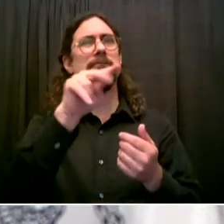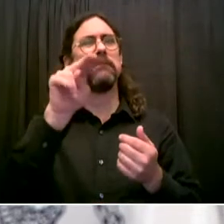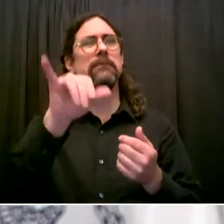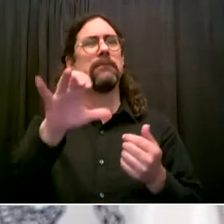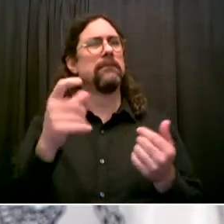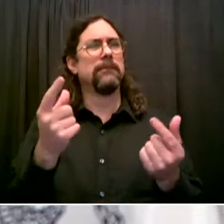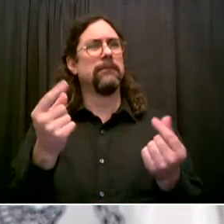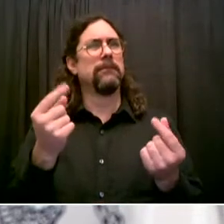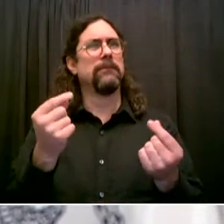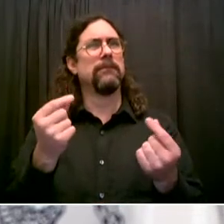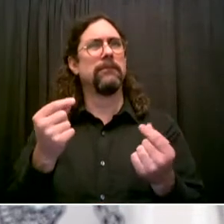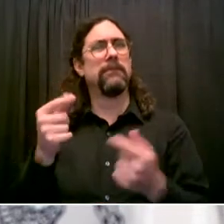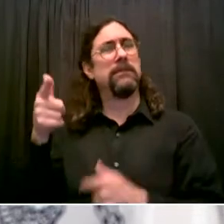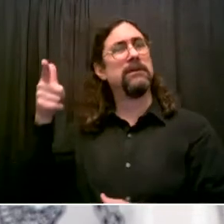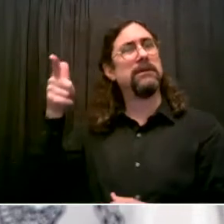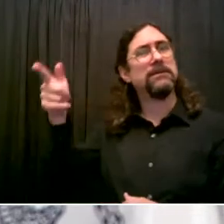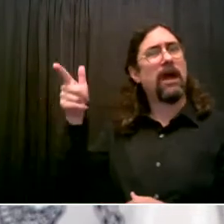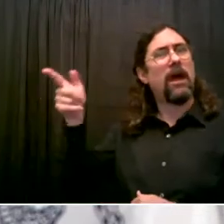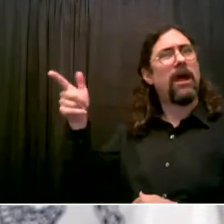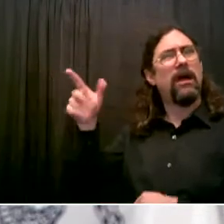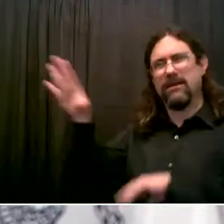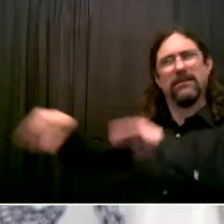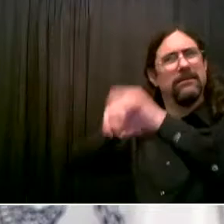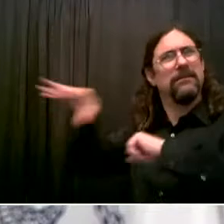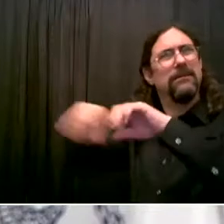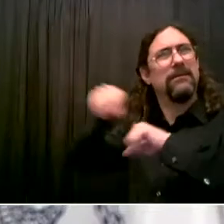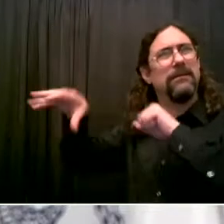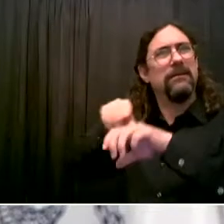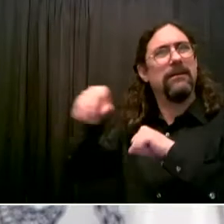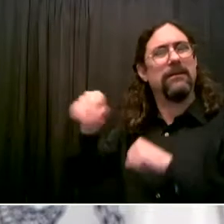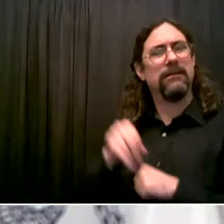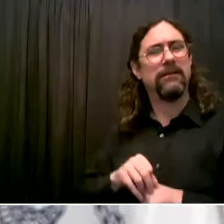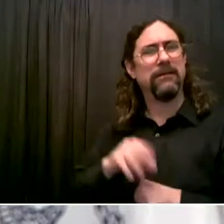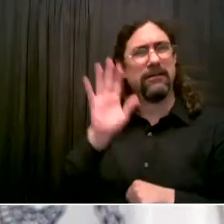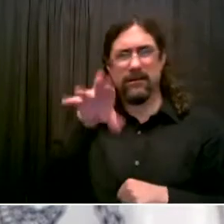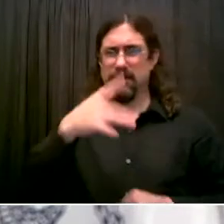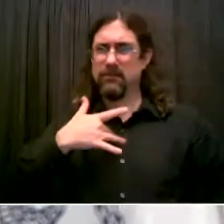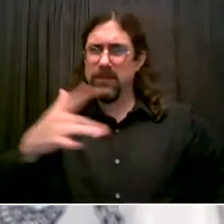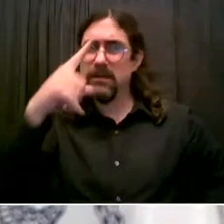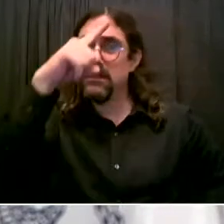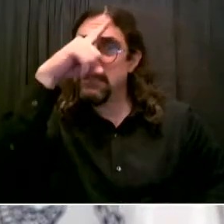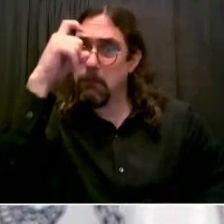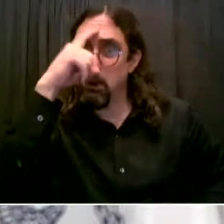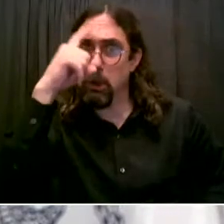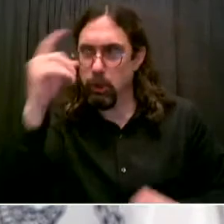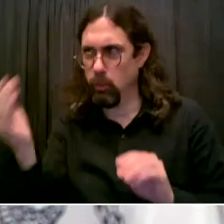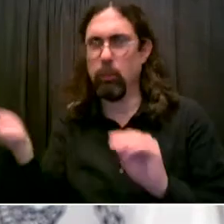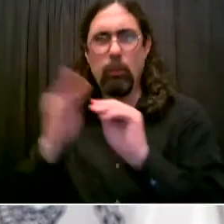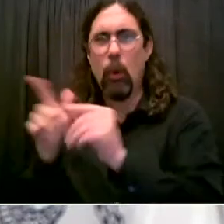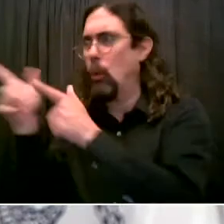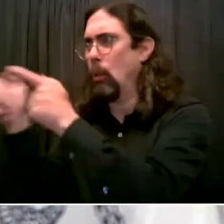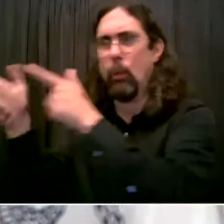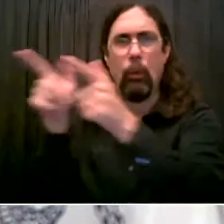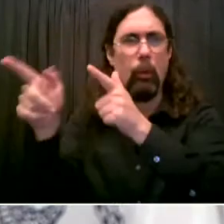WHAT IS THE CITY DOING O TETG GUNS OUT OF THE STREET AHEAD OF THE SUMMER?